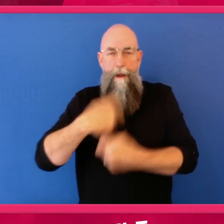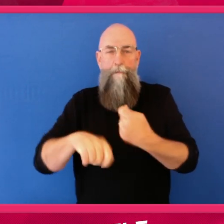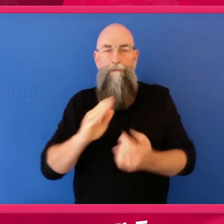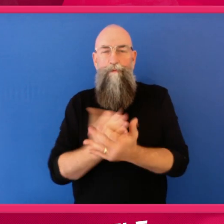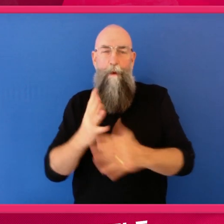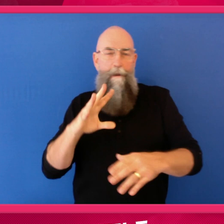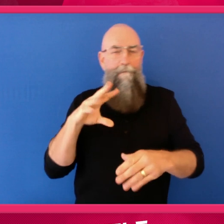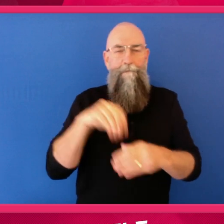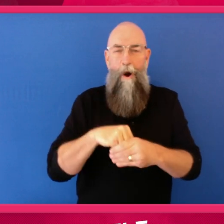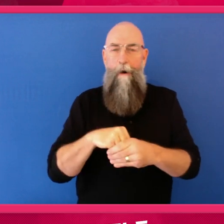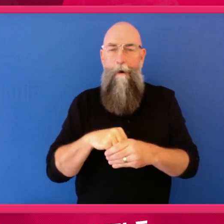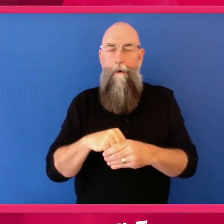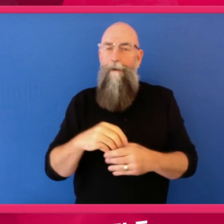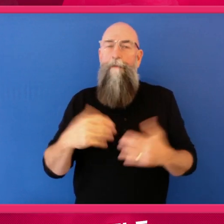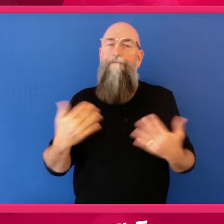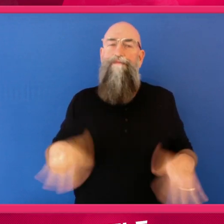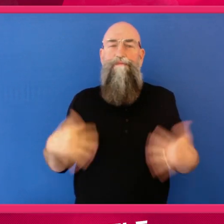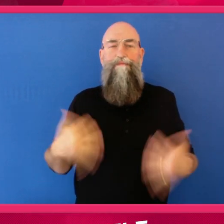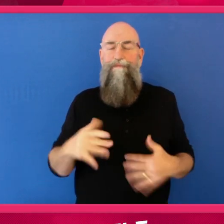Georgie Tunny: We mentioned, we just heard from Ben there talking about how emotional